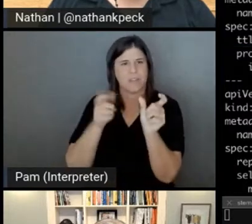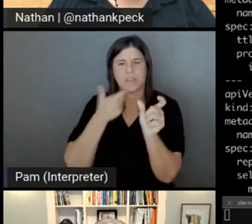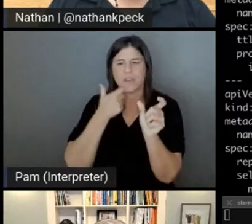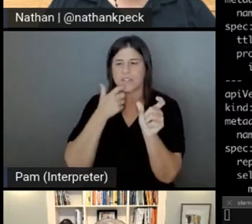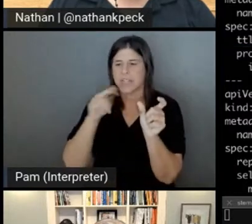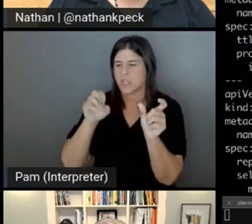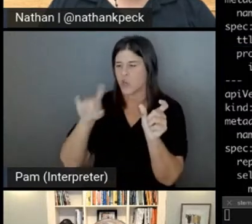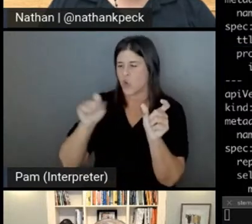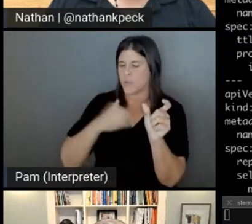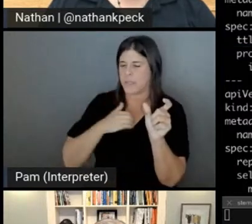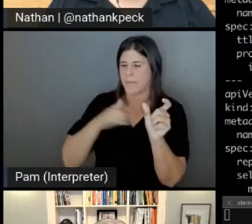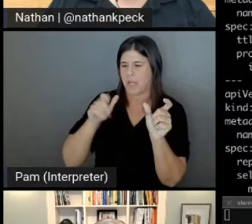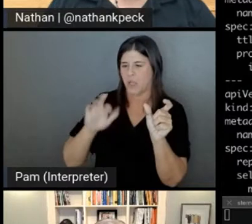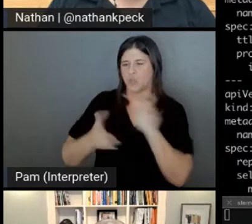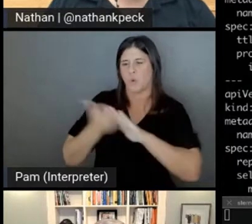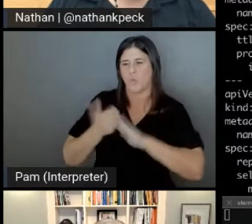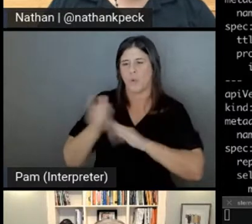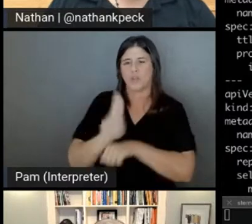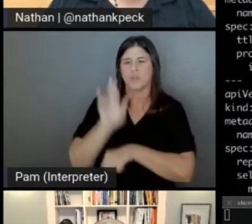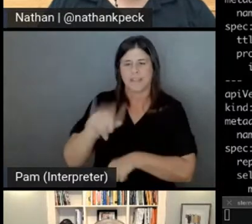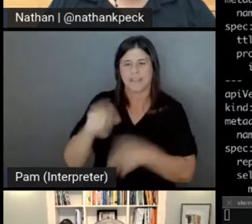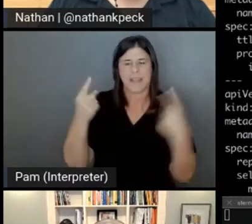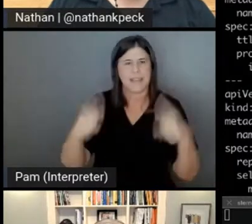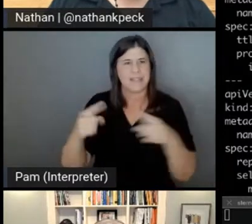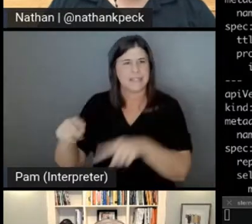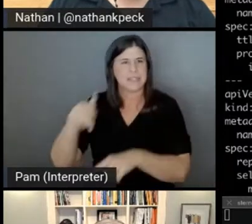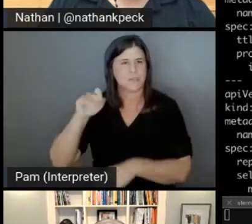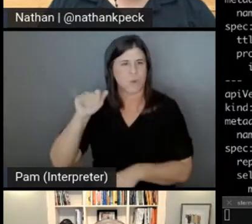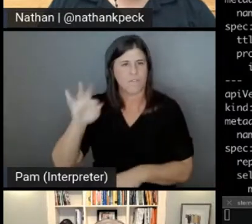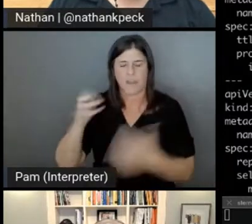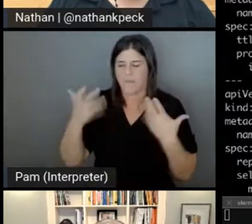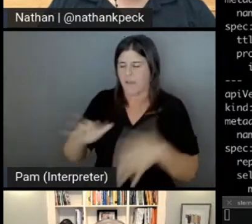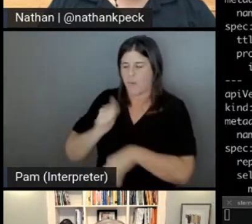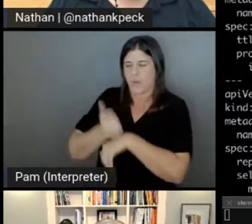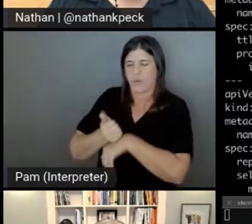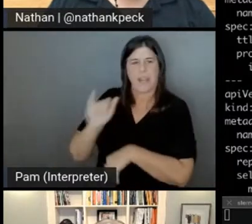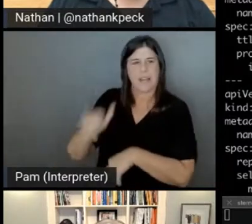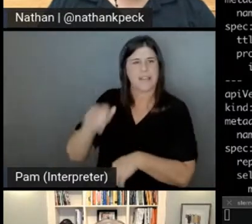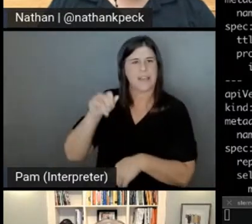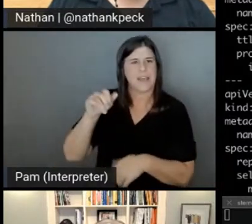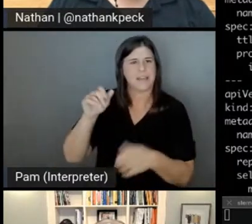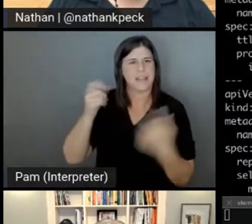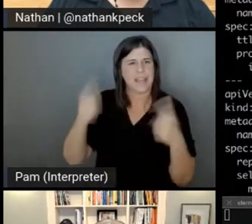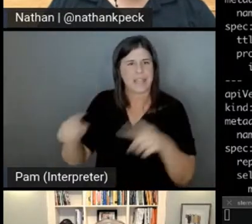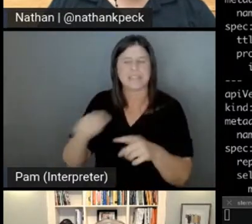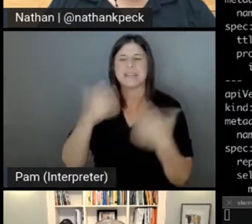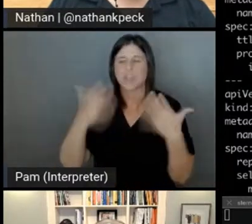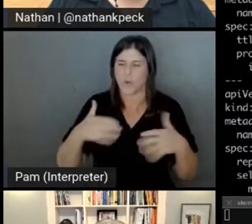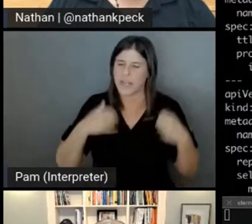using this instance profile." And I've created this instance and that has permissions to connect to the cluster, etc.